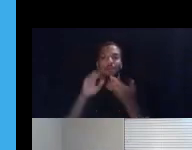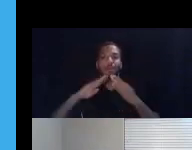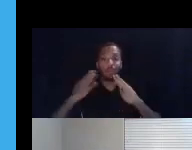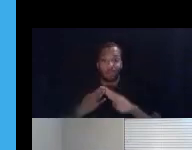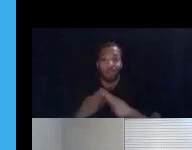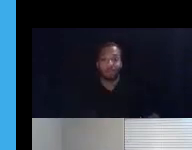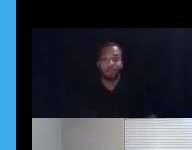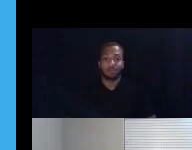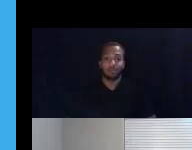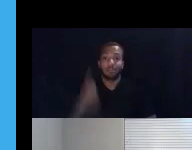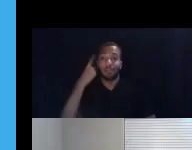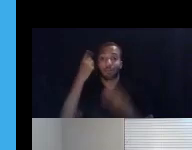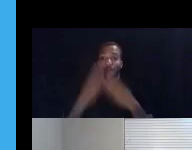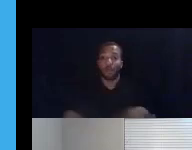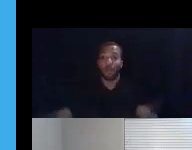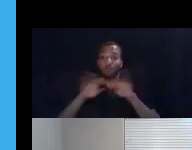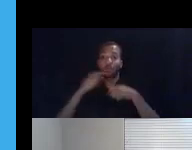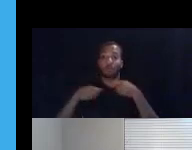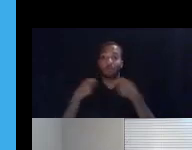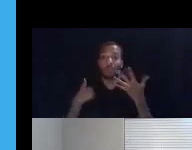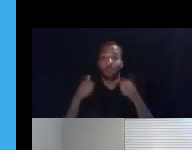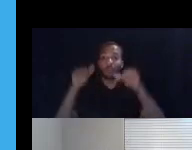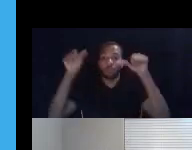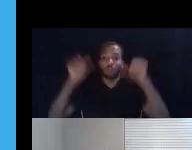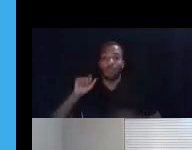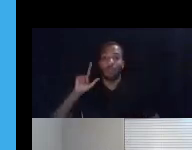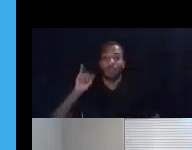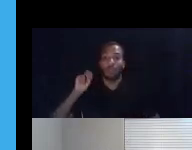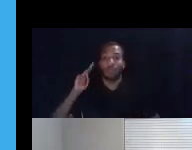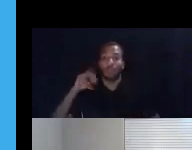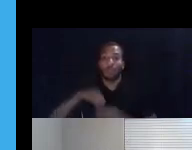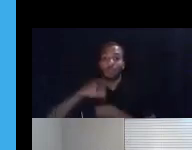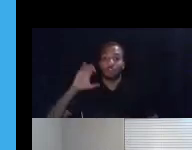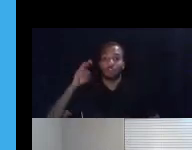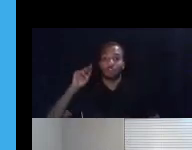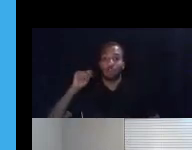So for closing, I'm gonna drop a link in the chat box to a survey.